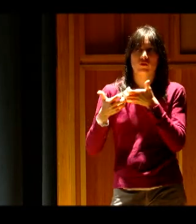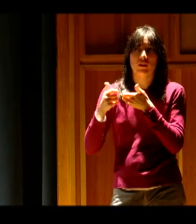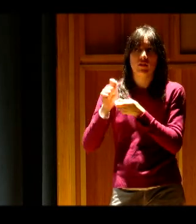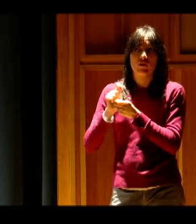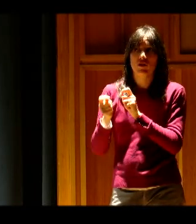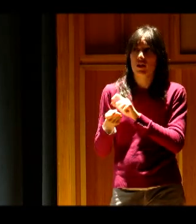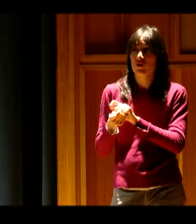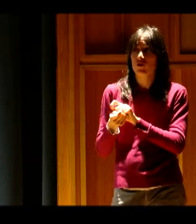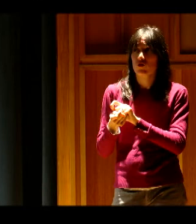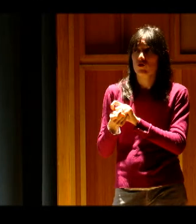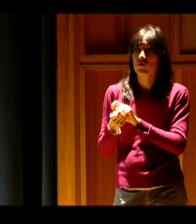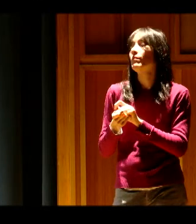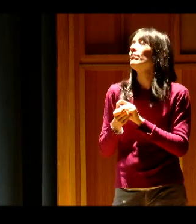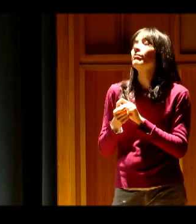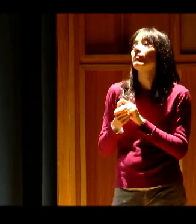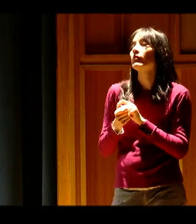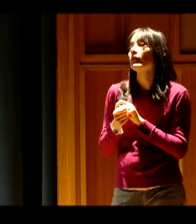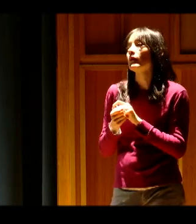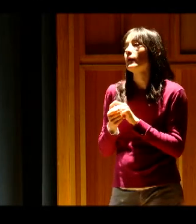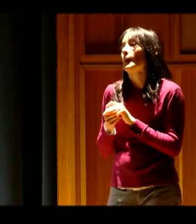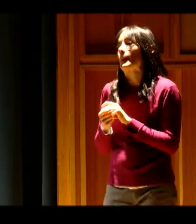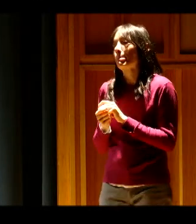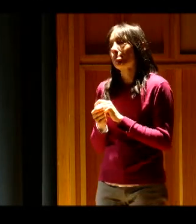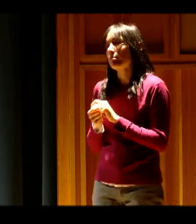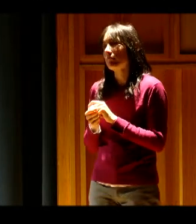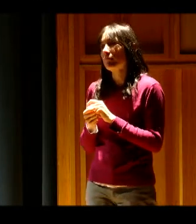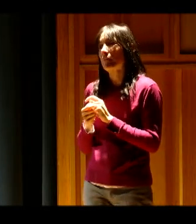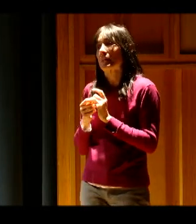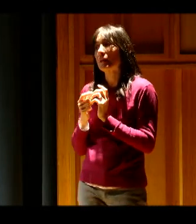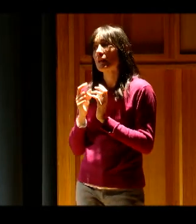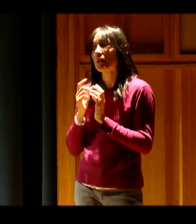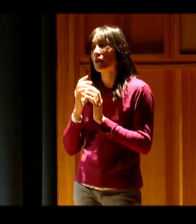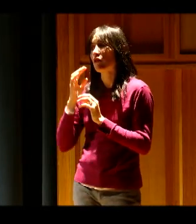there will be in Europe--but there's nothing in the creative Europe policy frameworks.